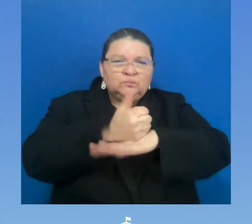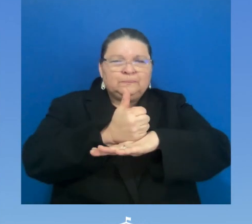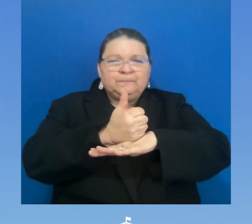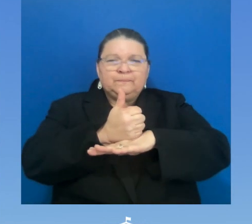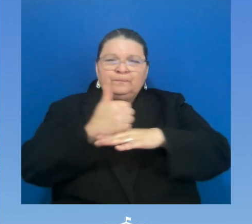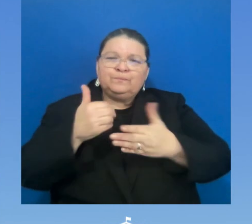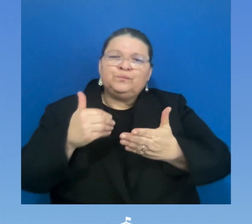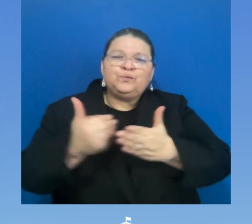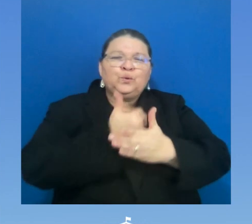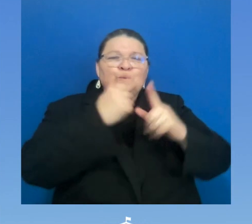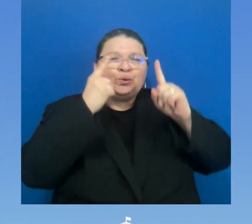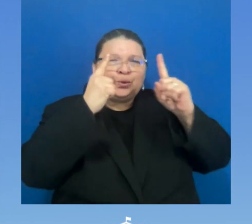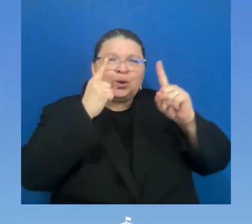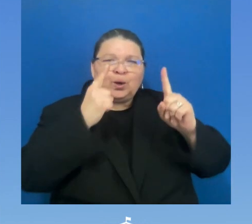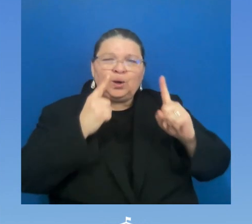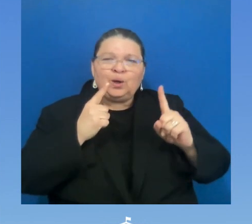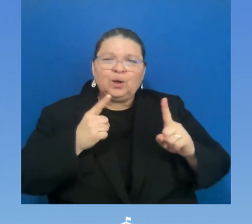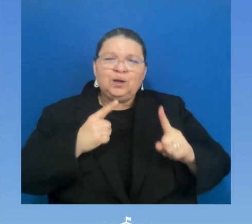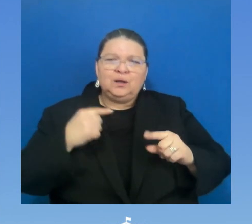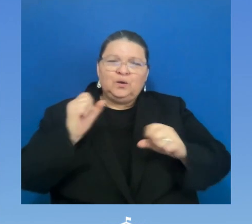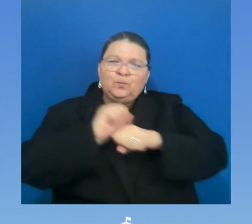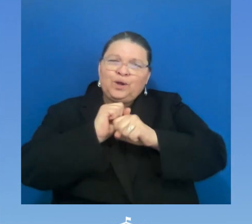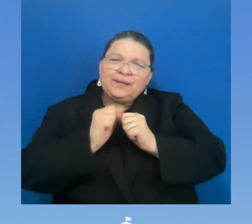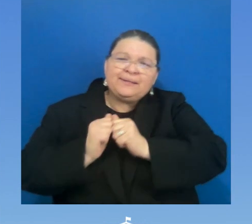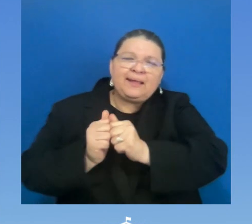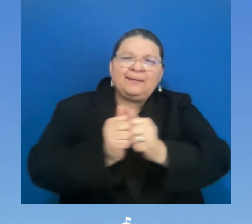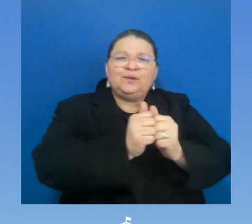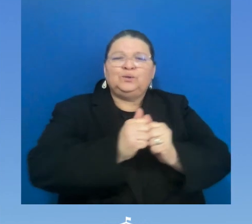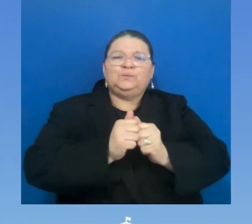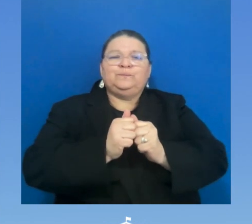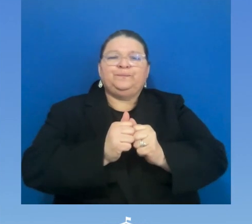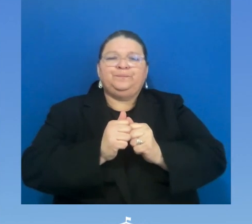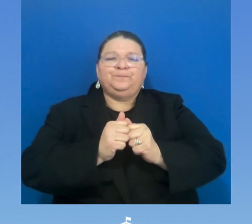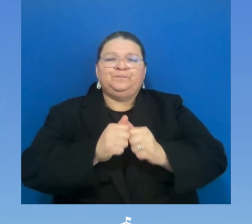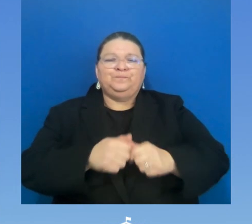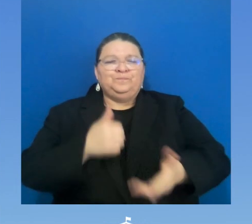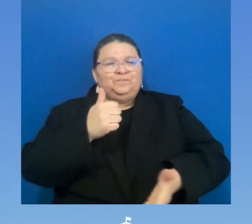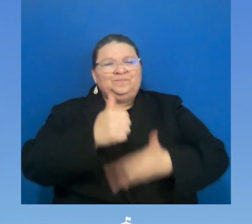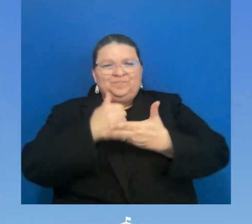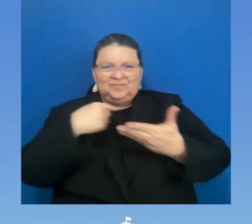allowed us to realize our collective voice and, like, the power of our unity.